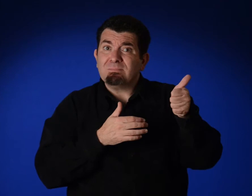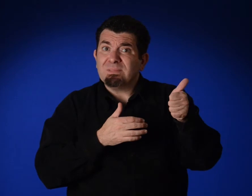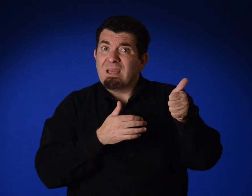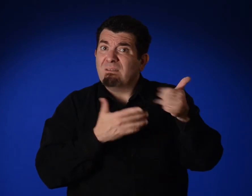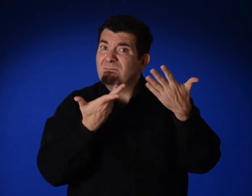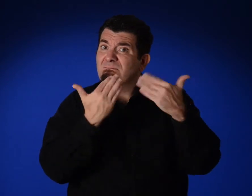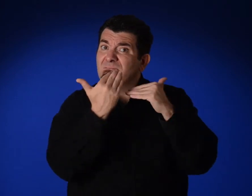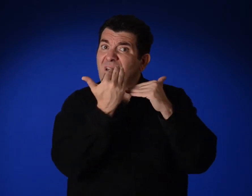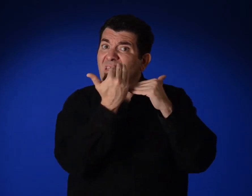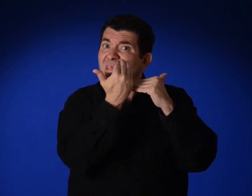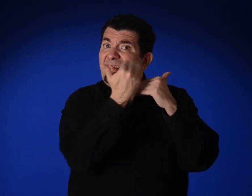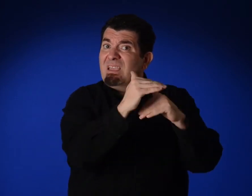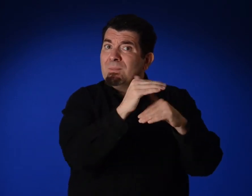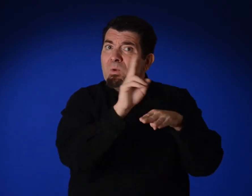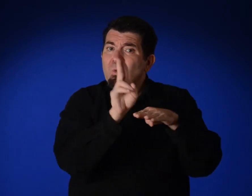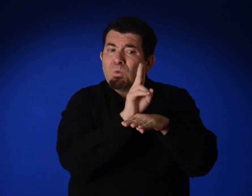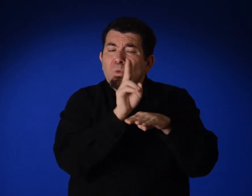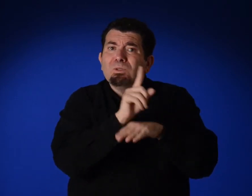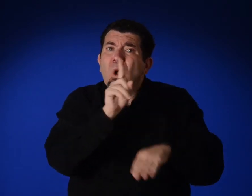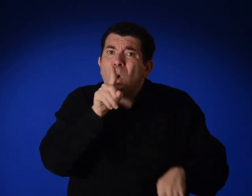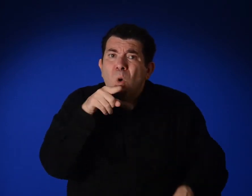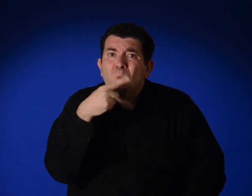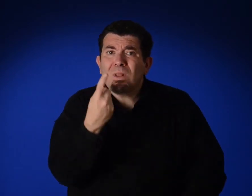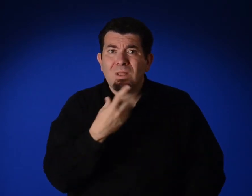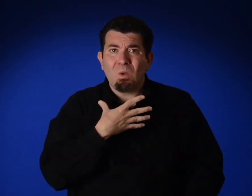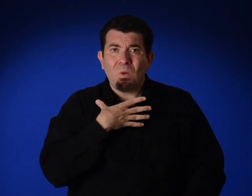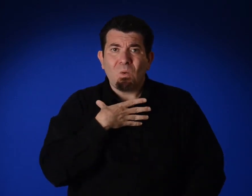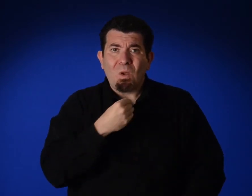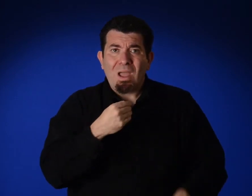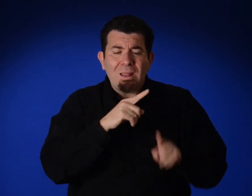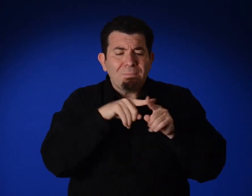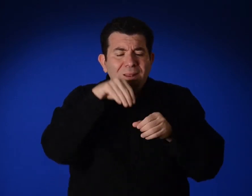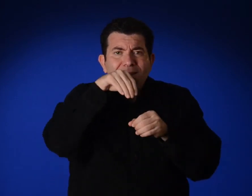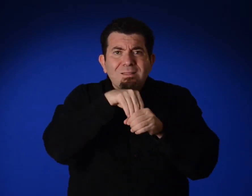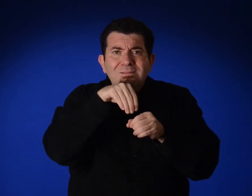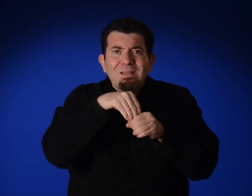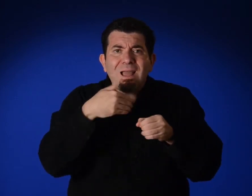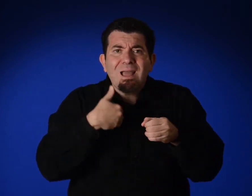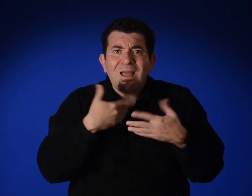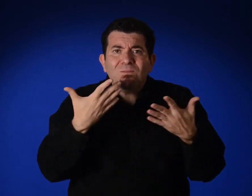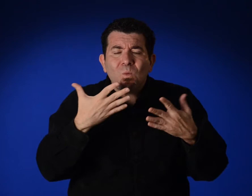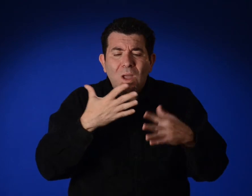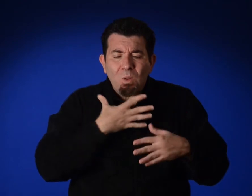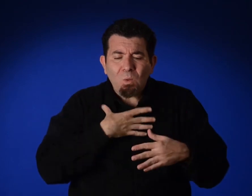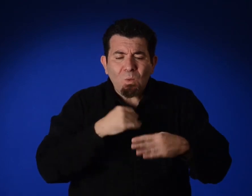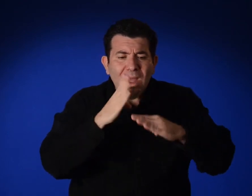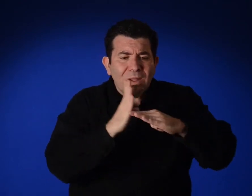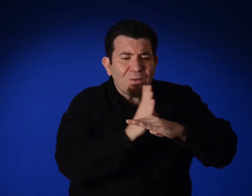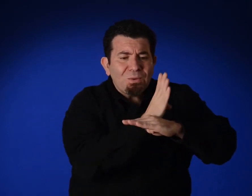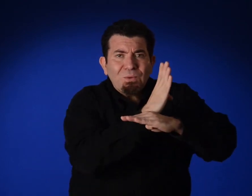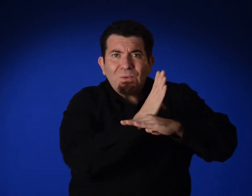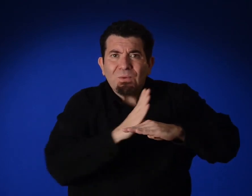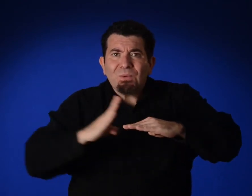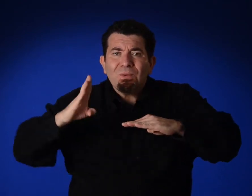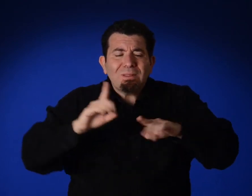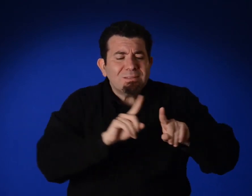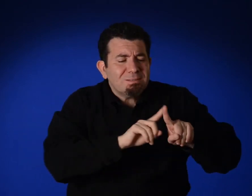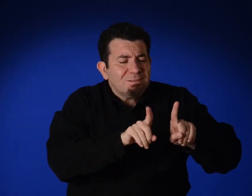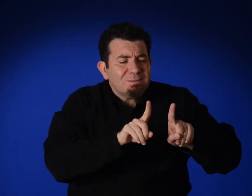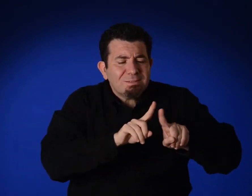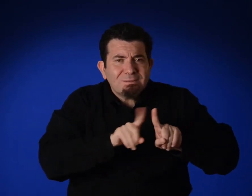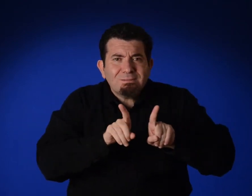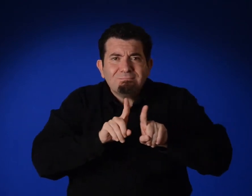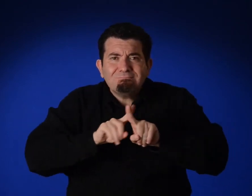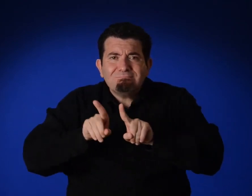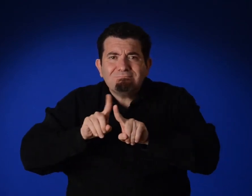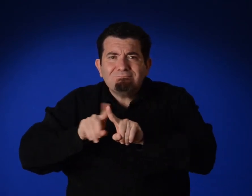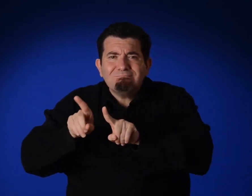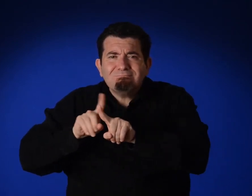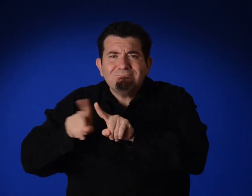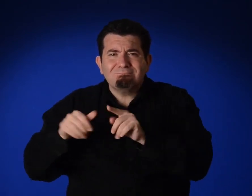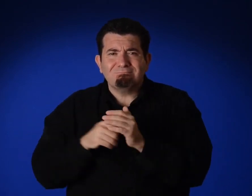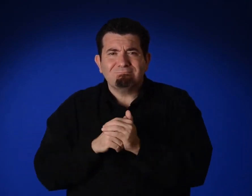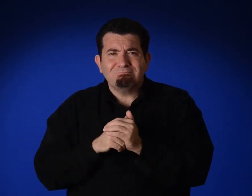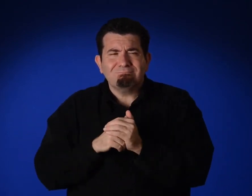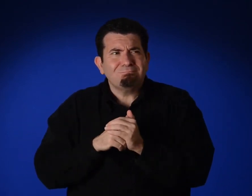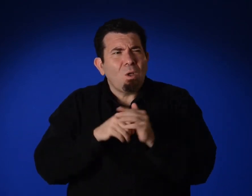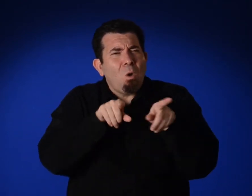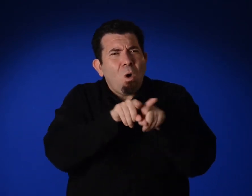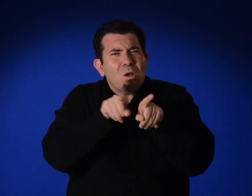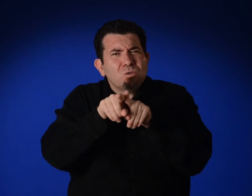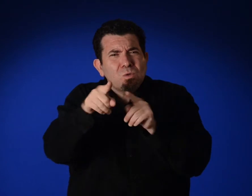The artist limited himself to using only white, but in doing so used a spectrum of different whites.